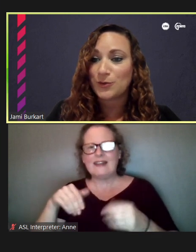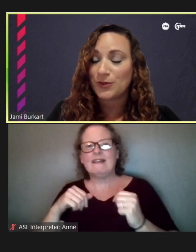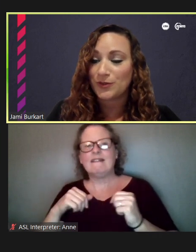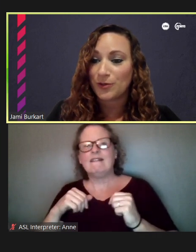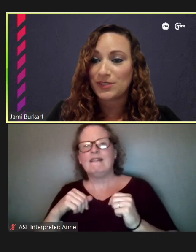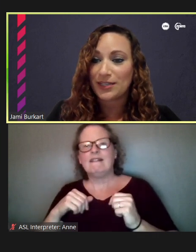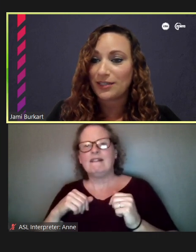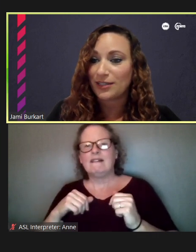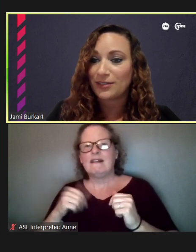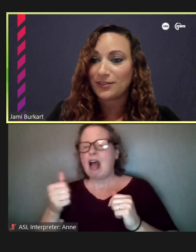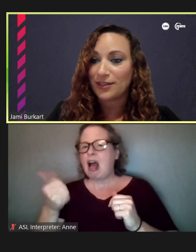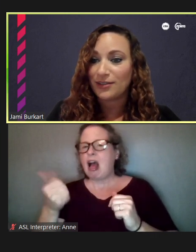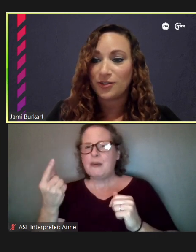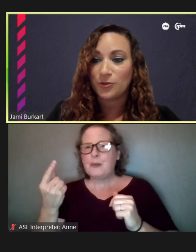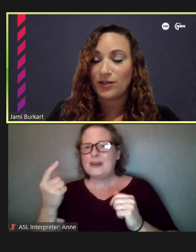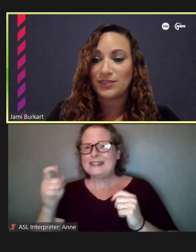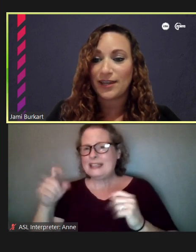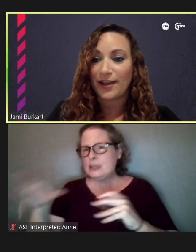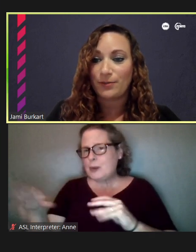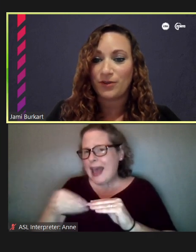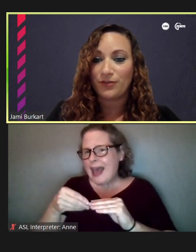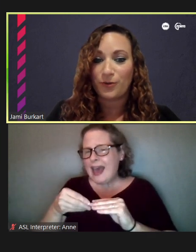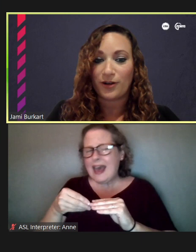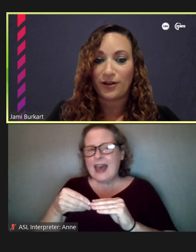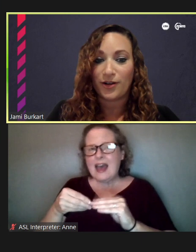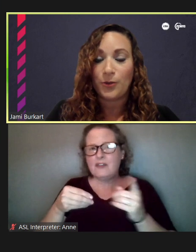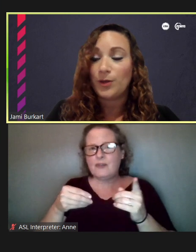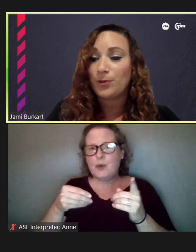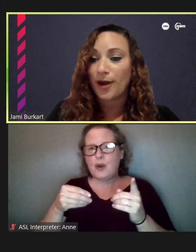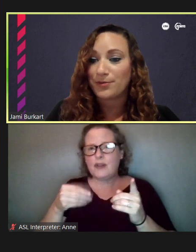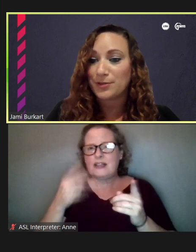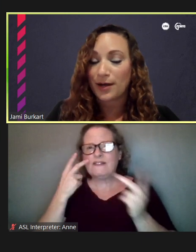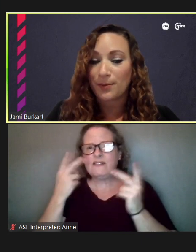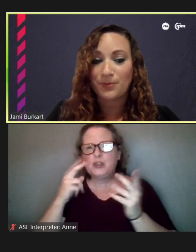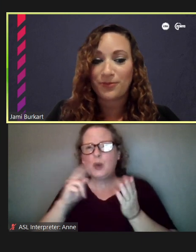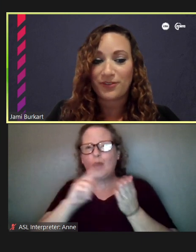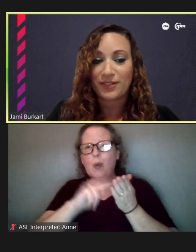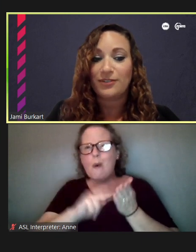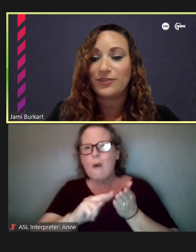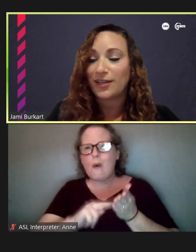visual note-taking that you wanted to add before we perhaps wrap up for the evening?